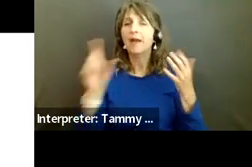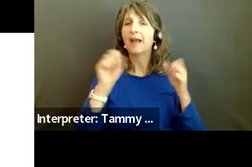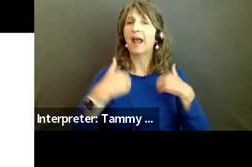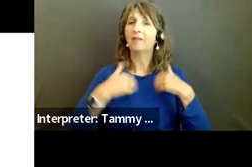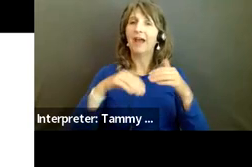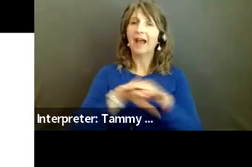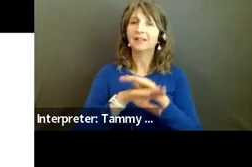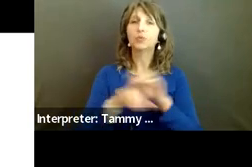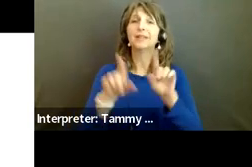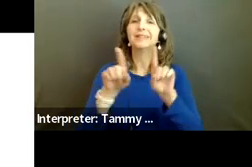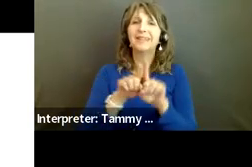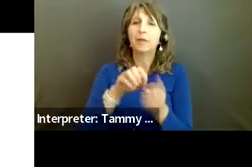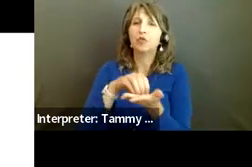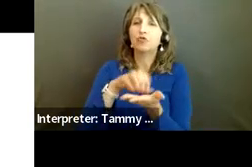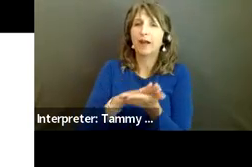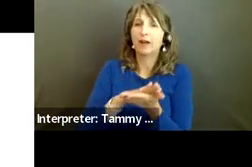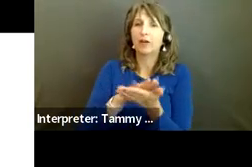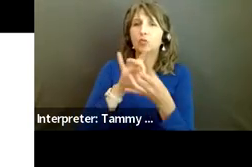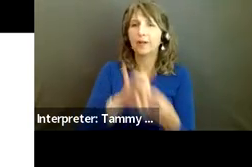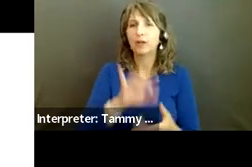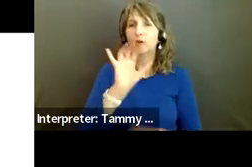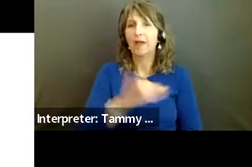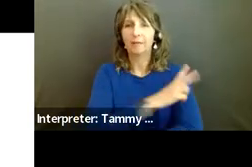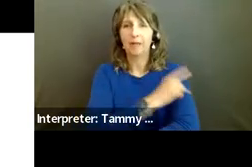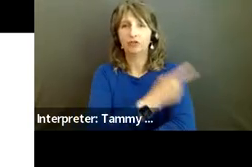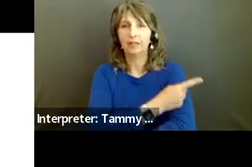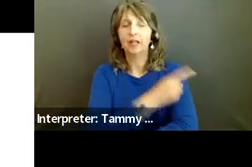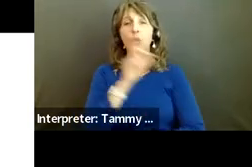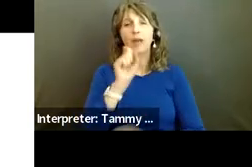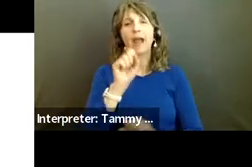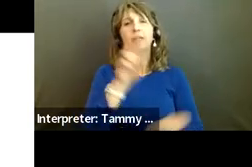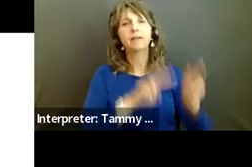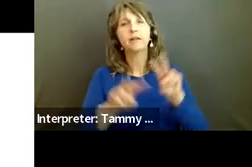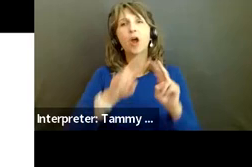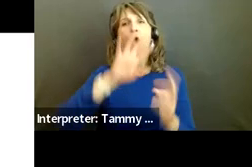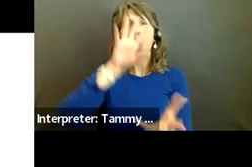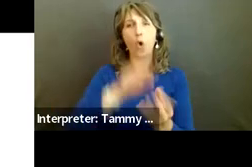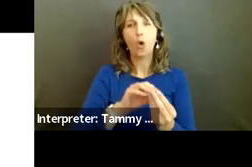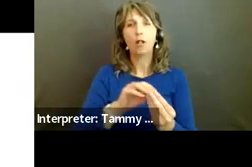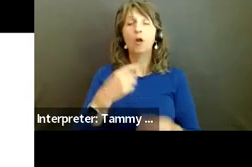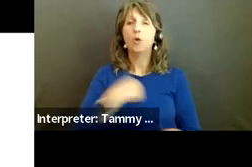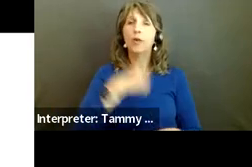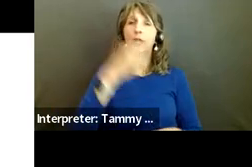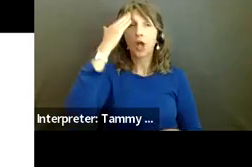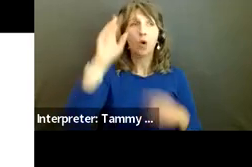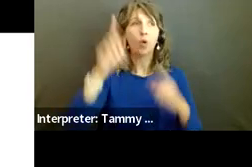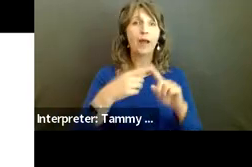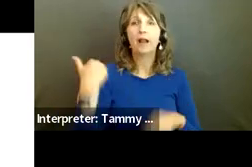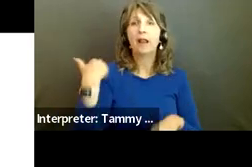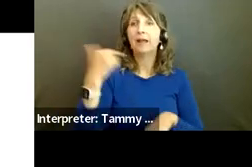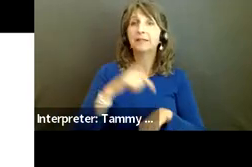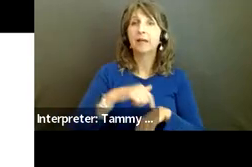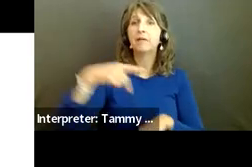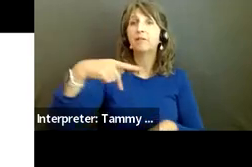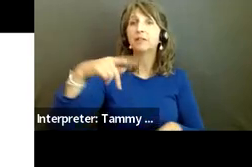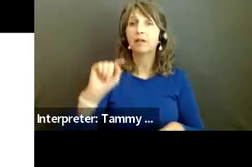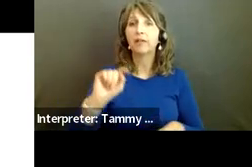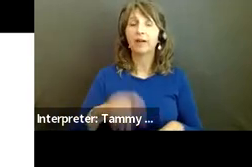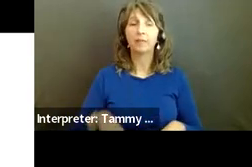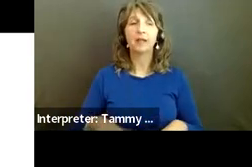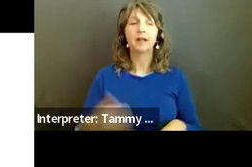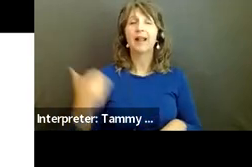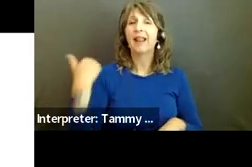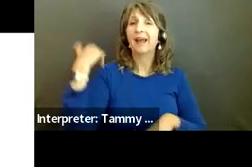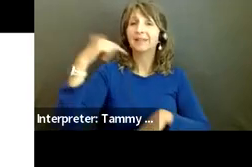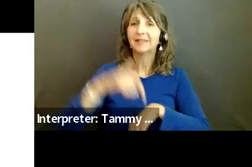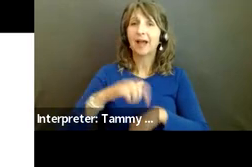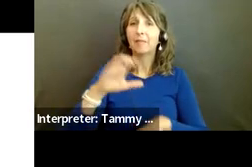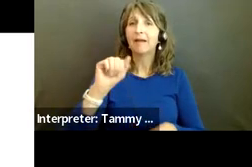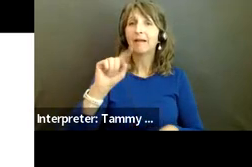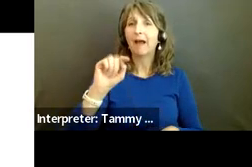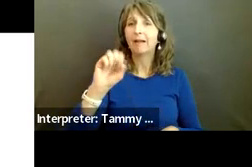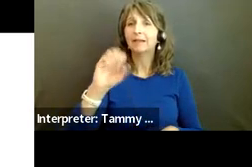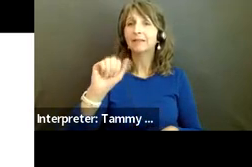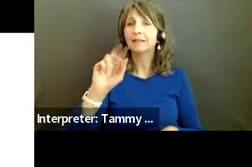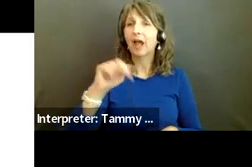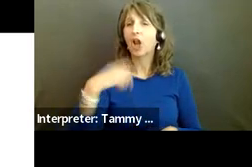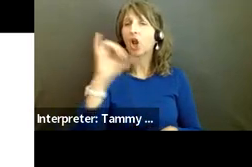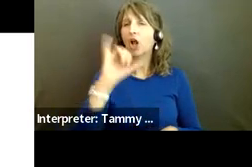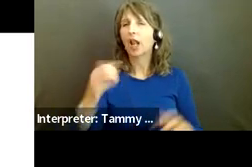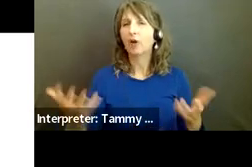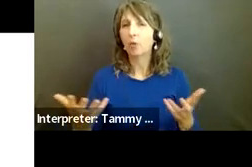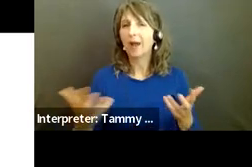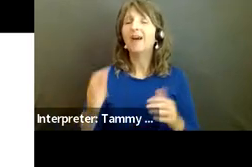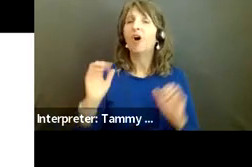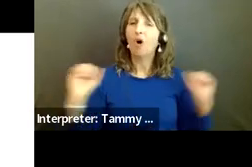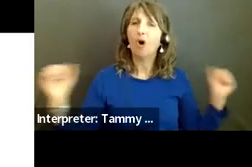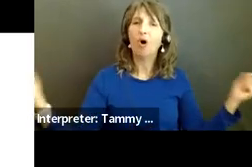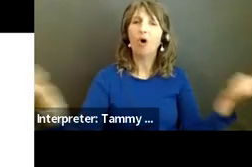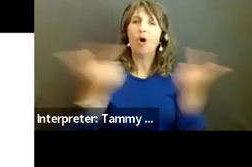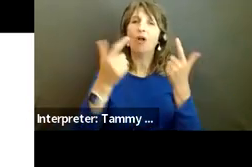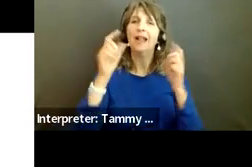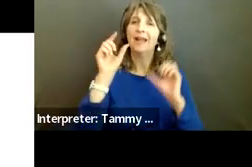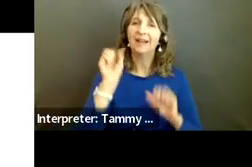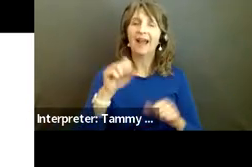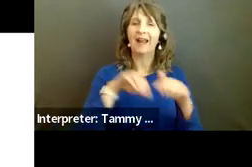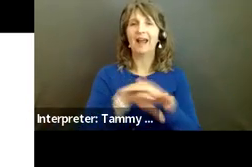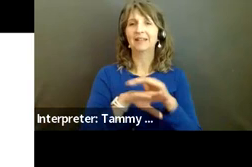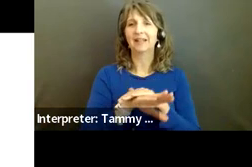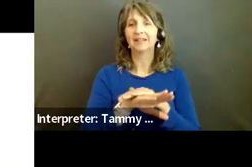Know when they went to physical therapy last, what their last cats can look like. And a lot of these things are these are information pieces that patients are often not able to tell us.